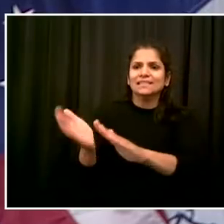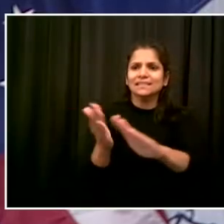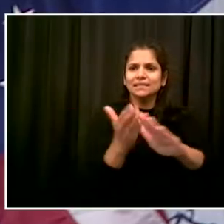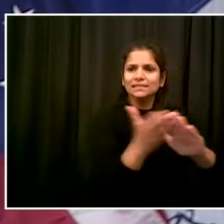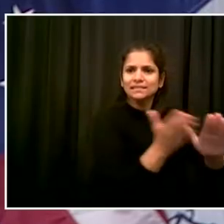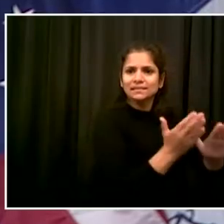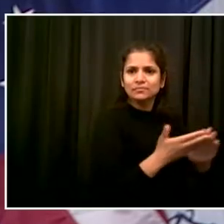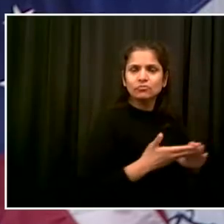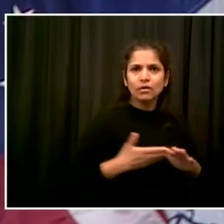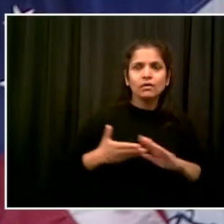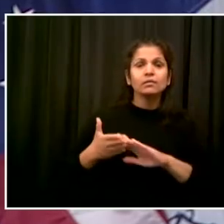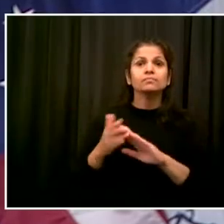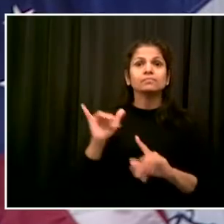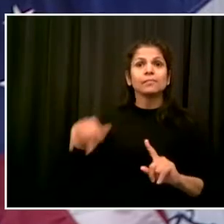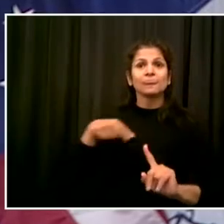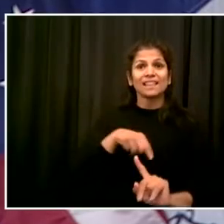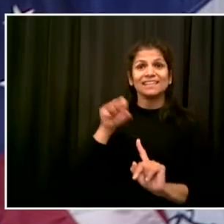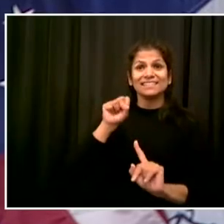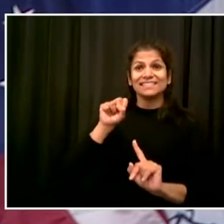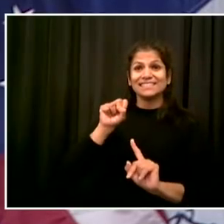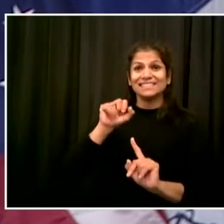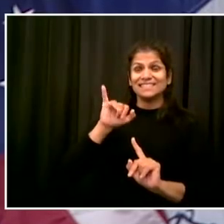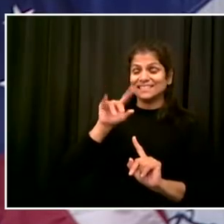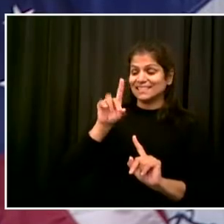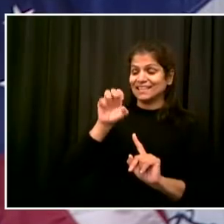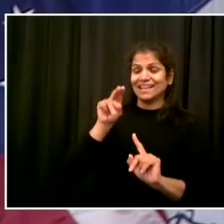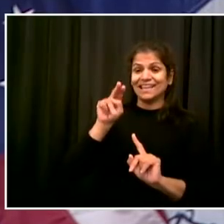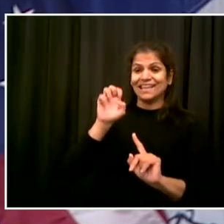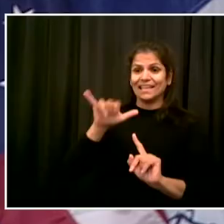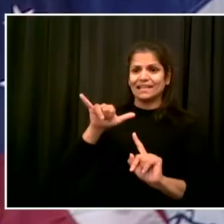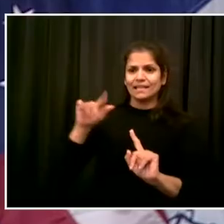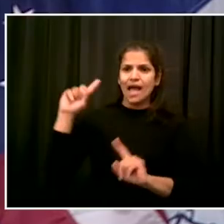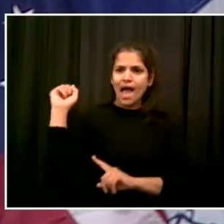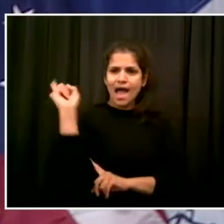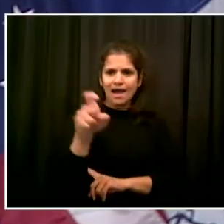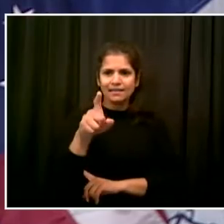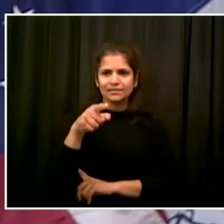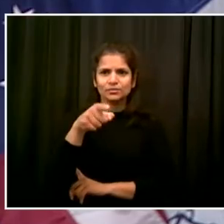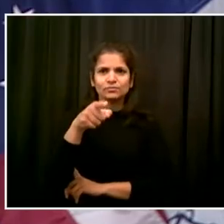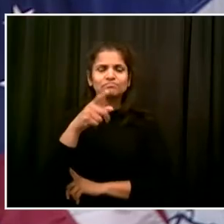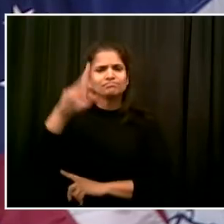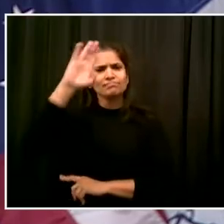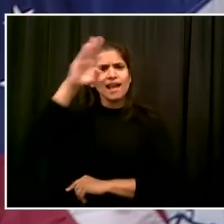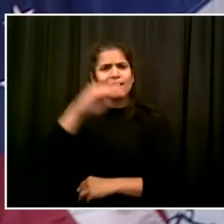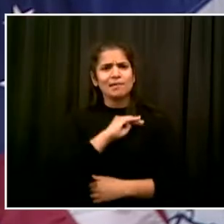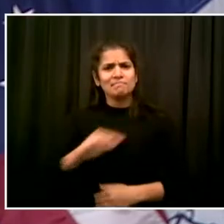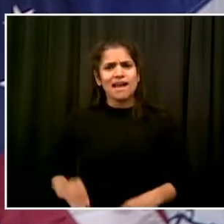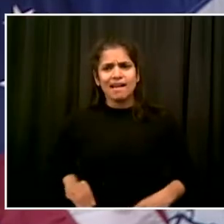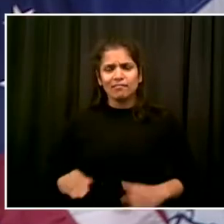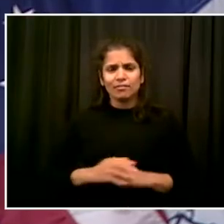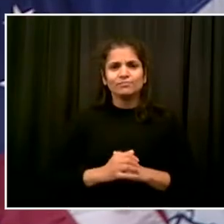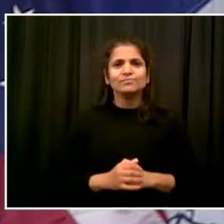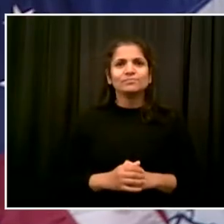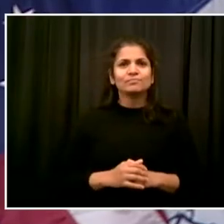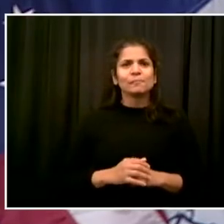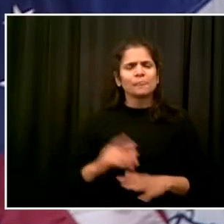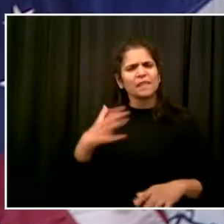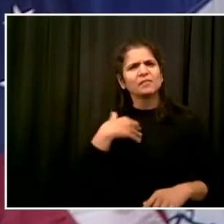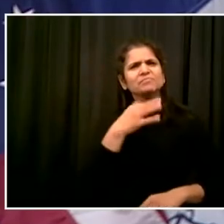ASTKEHOLDERS IN ALBANY. X IS SYDNEY